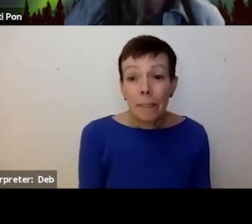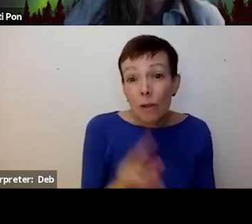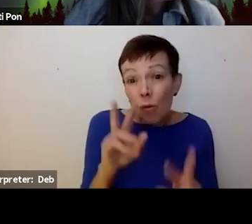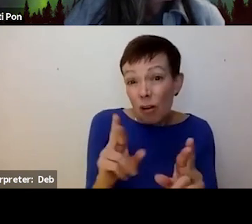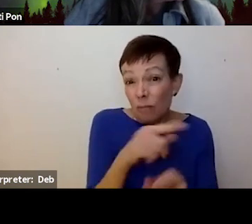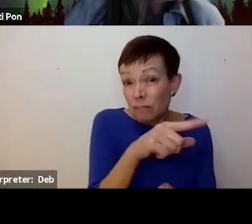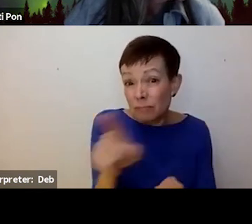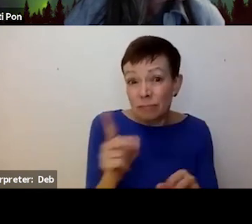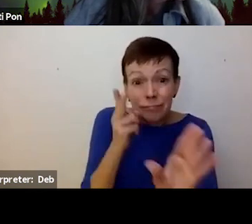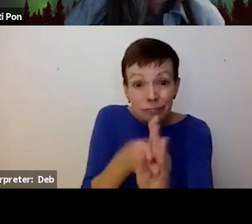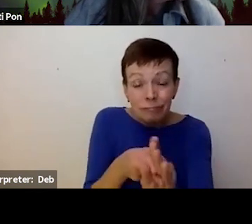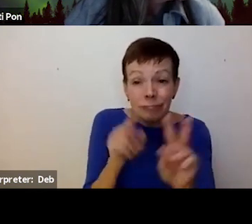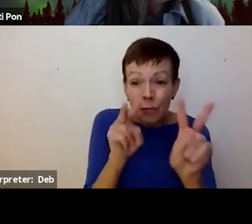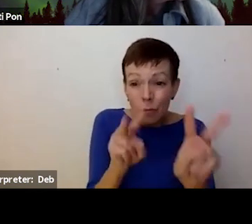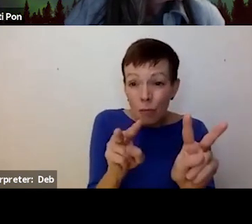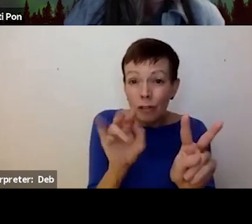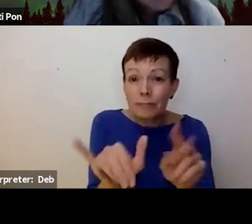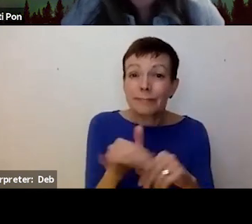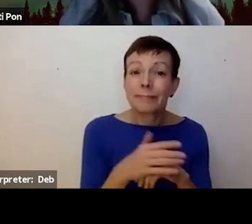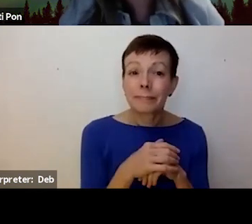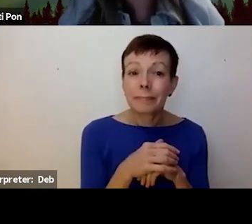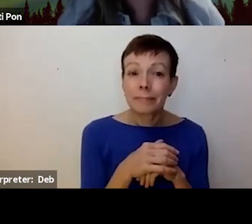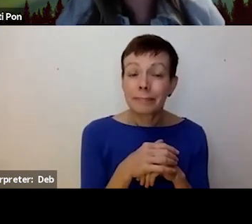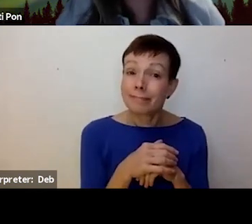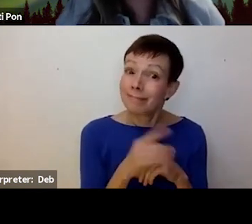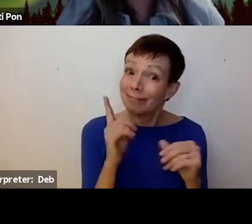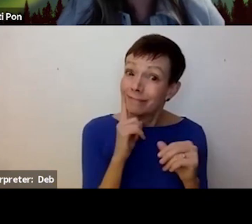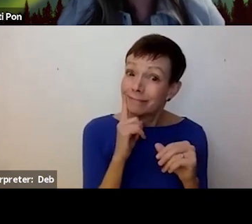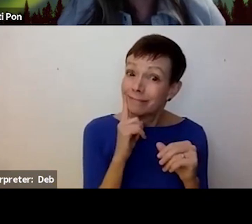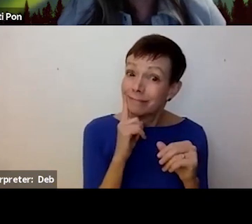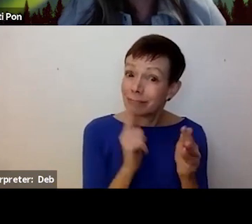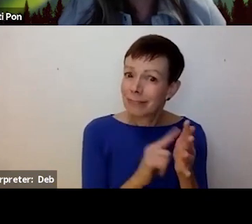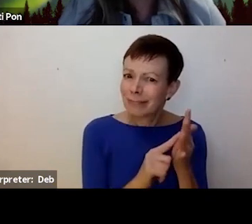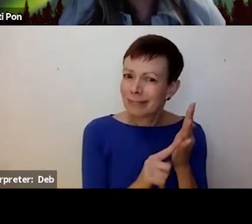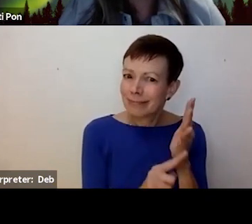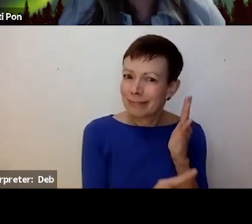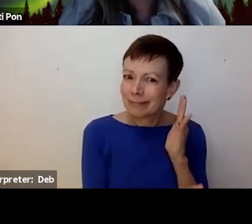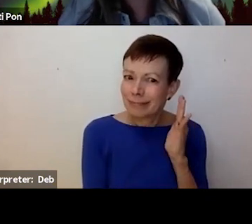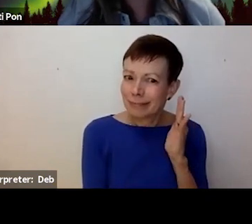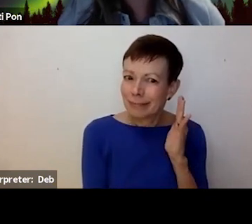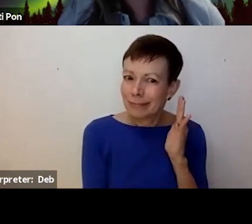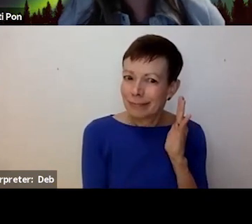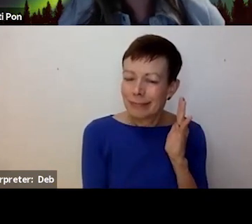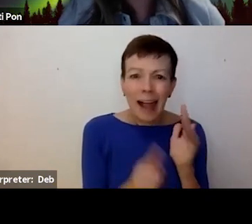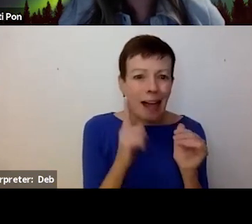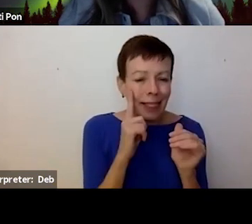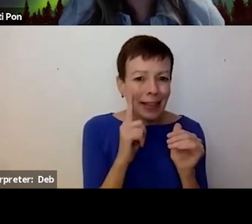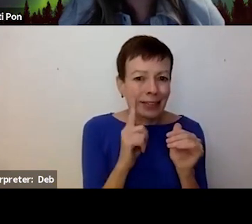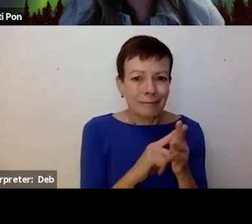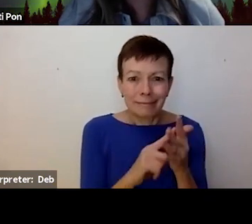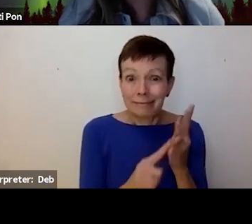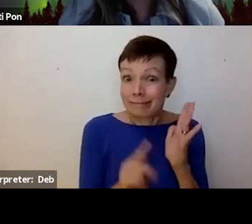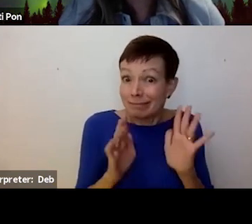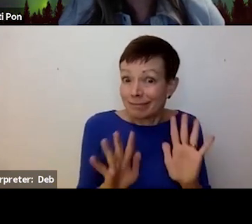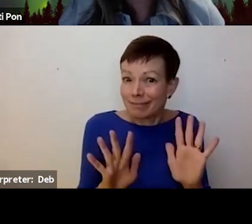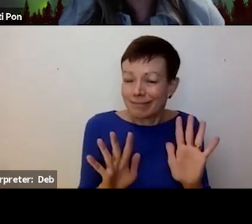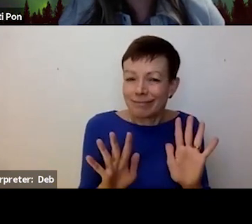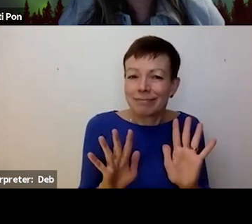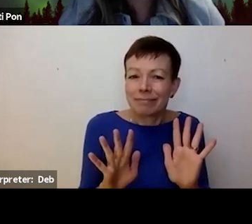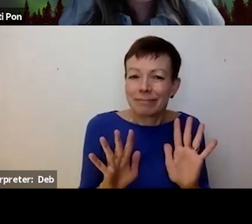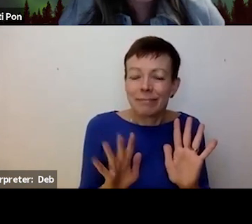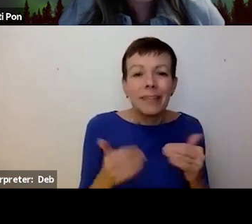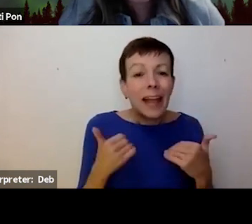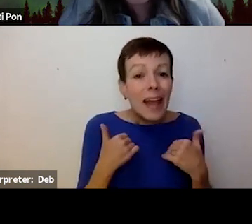I think that is all I was, I had to share with all of you, so have a wonderful rest of the day.